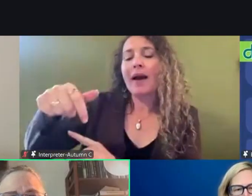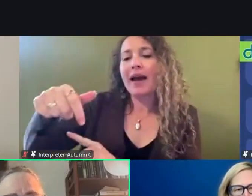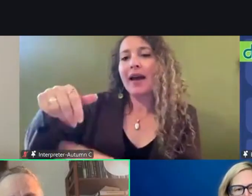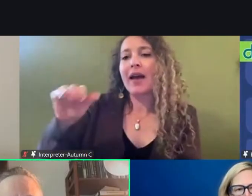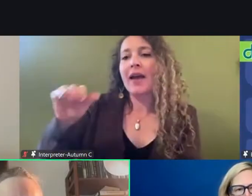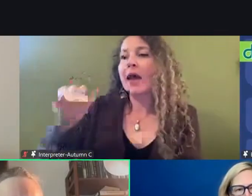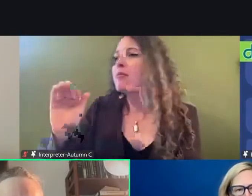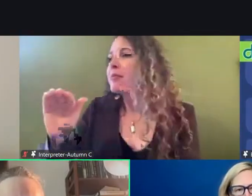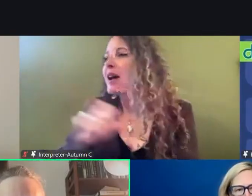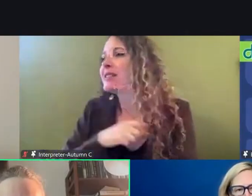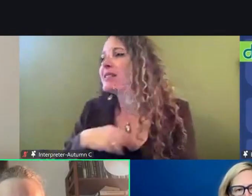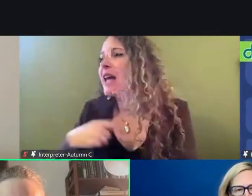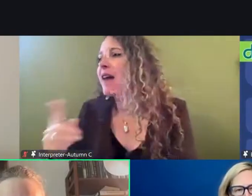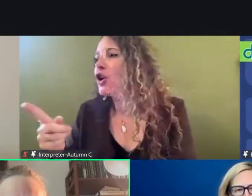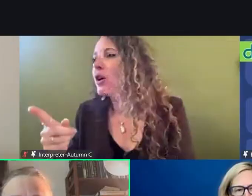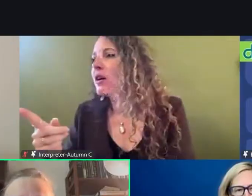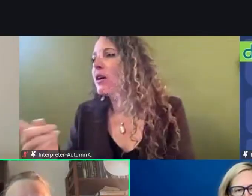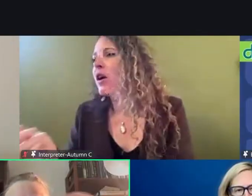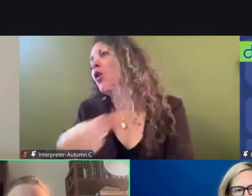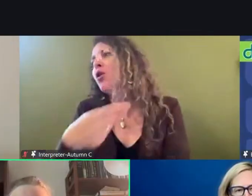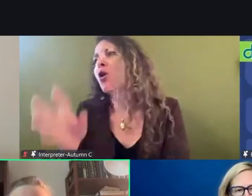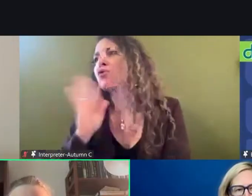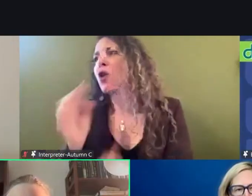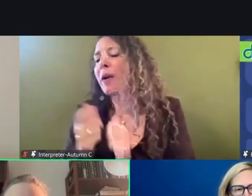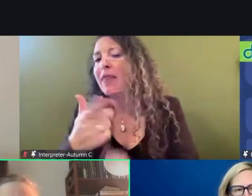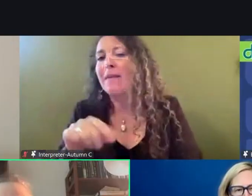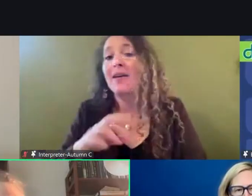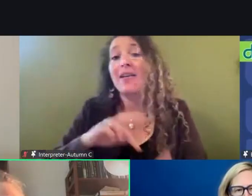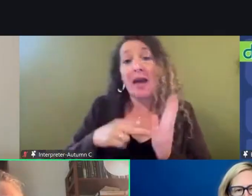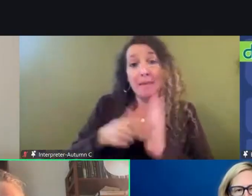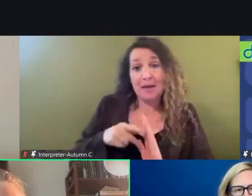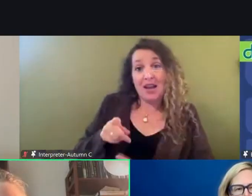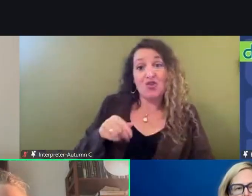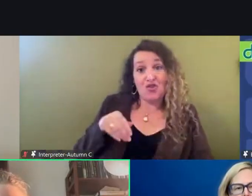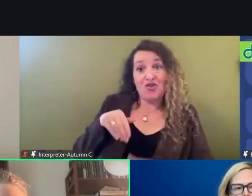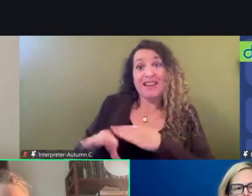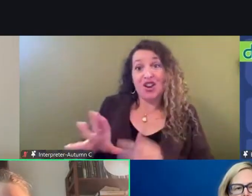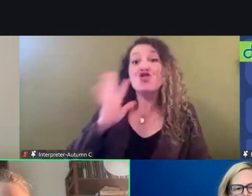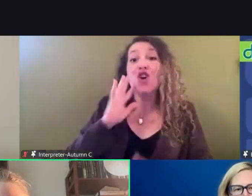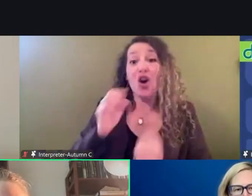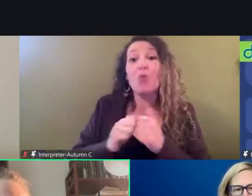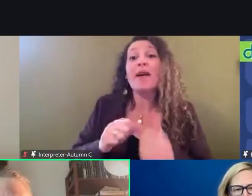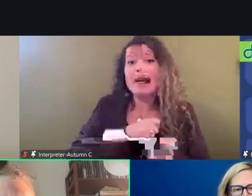you, that means you're in. You do not cling to the politician. The staffer, you talk to the staffer